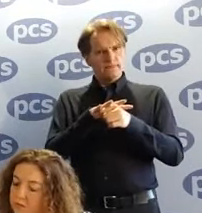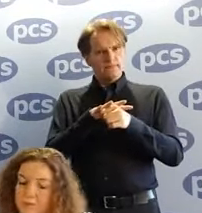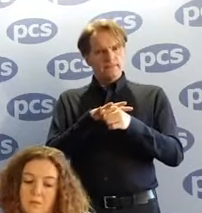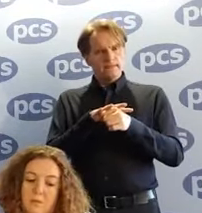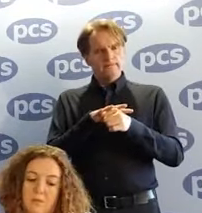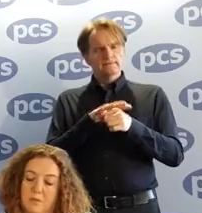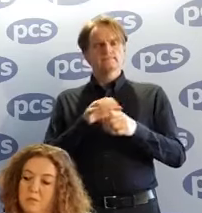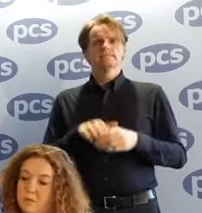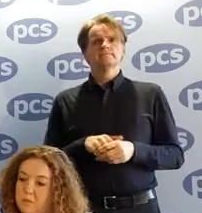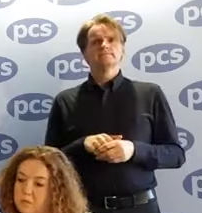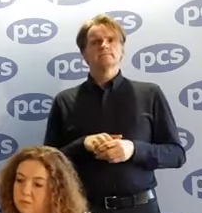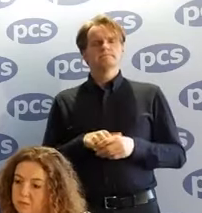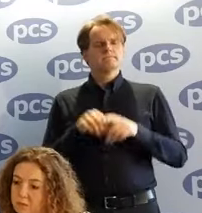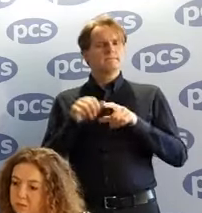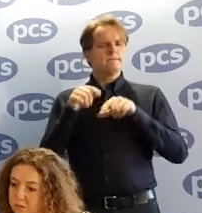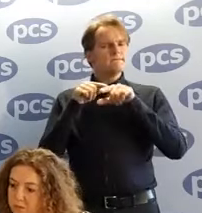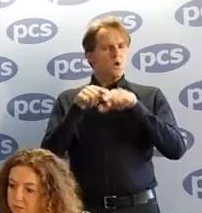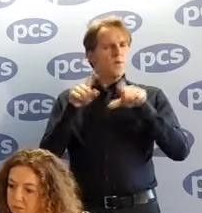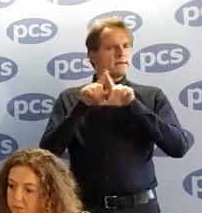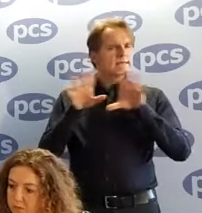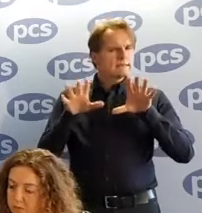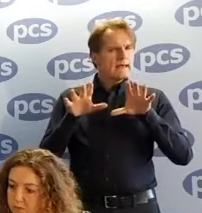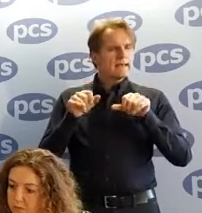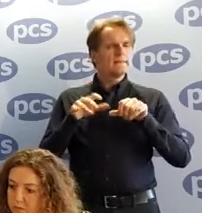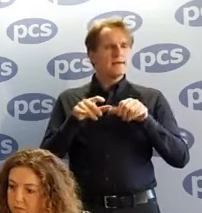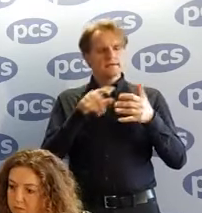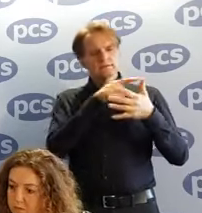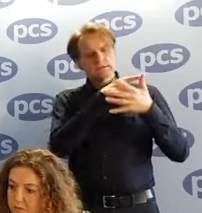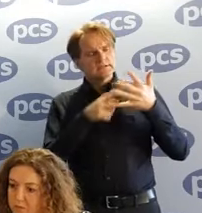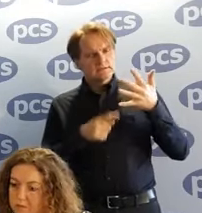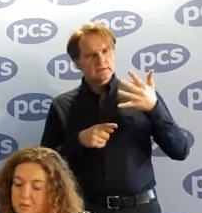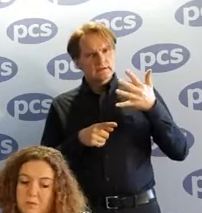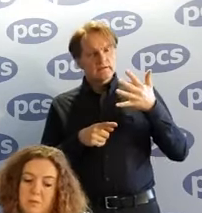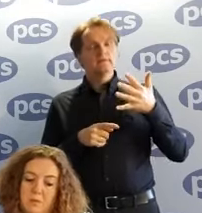answer and I think many of our members will will be asking a similar question